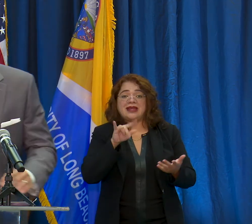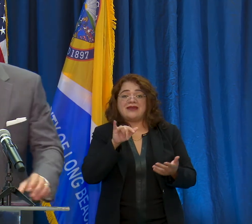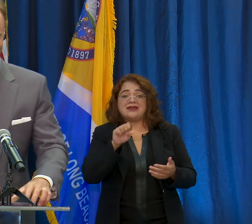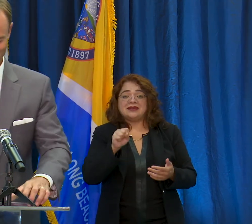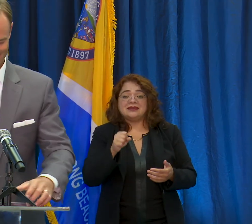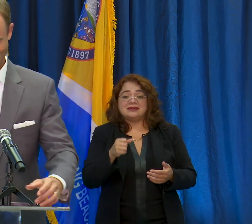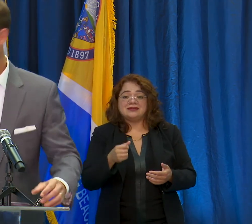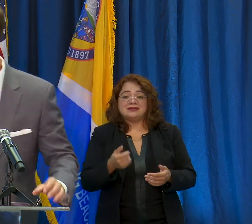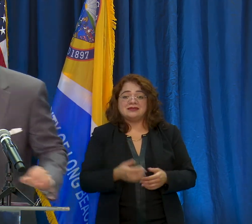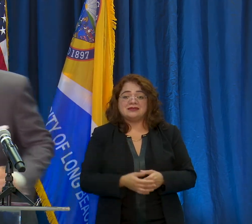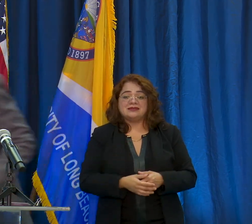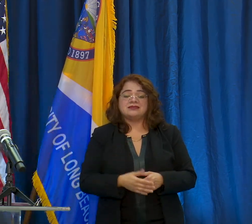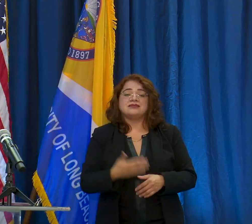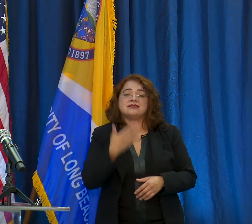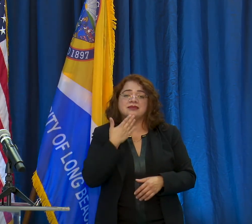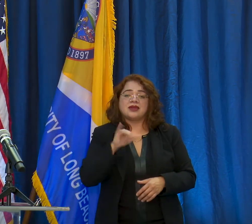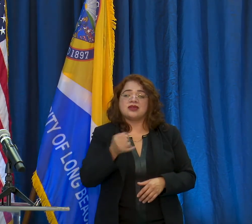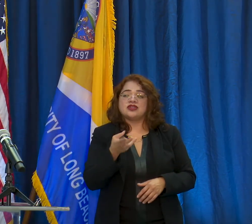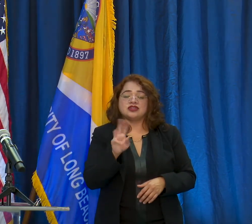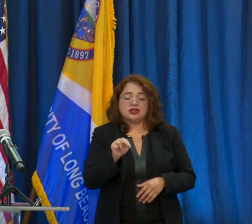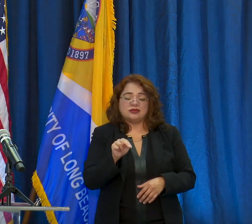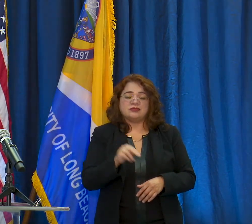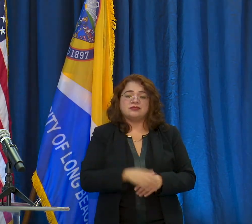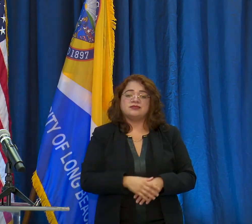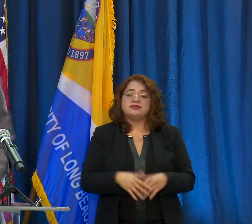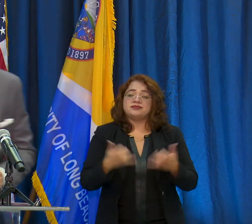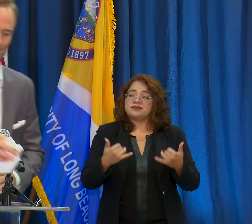Thank you, John. We'll now take a few questions from the